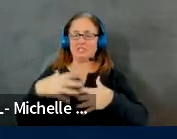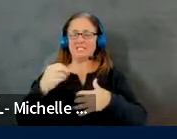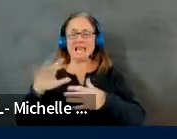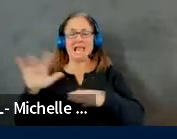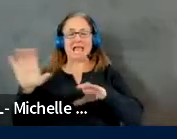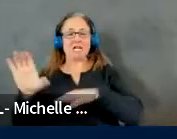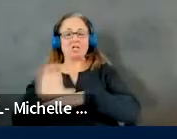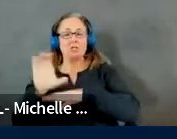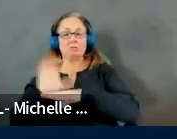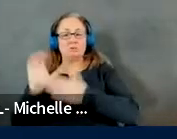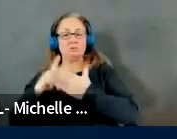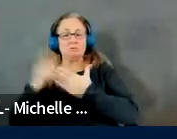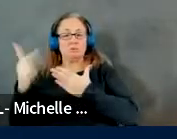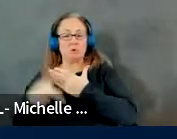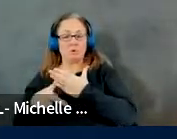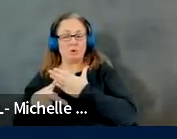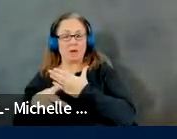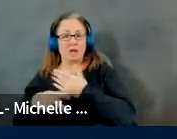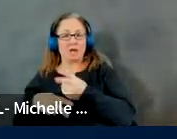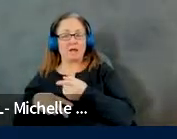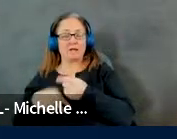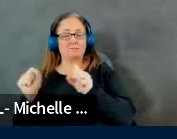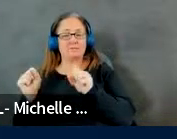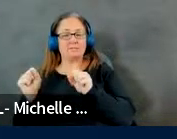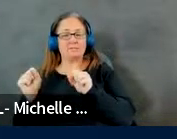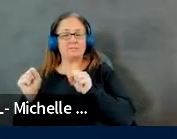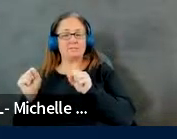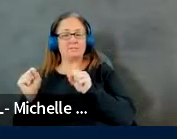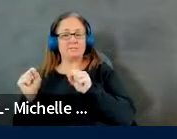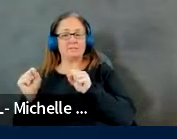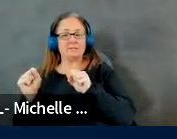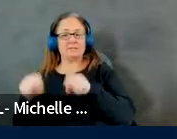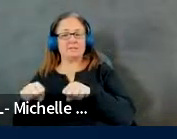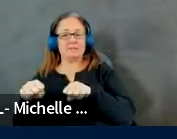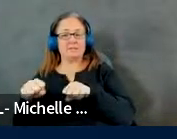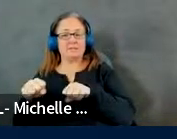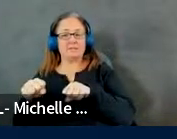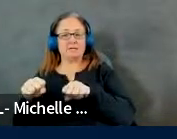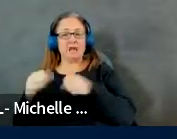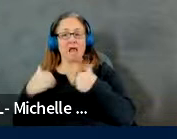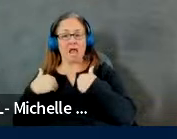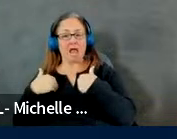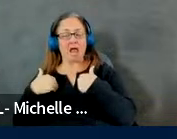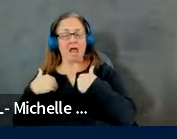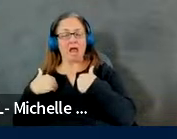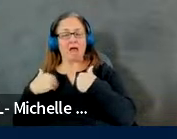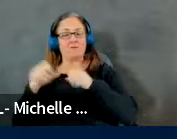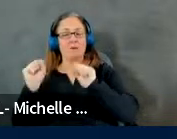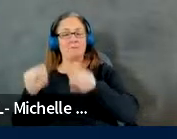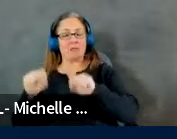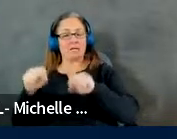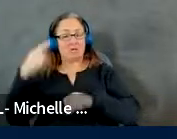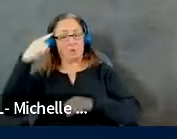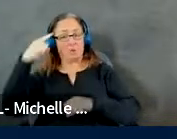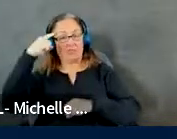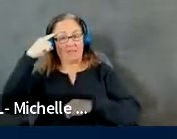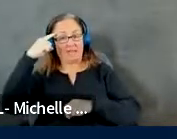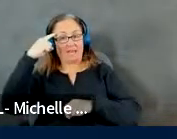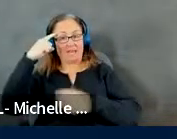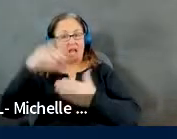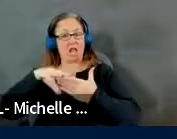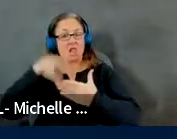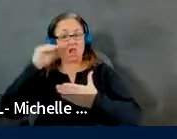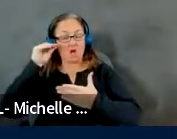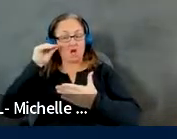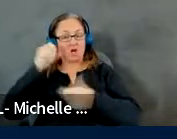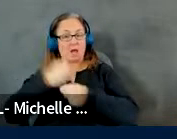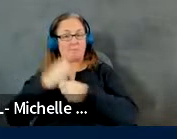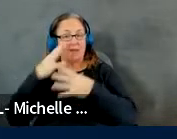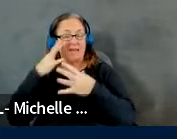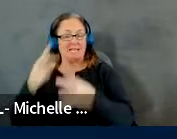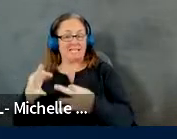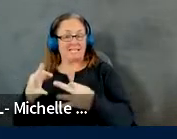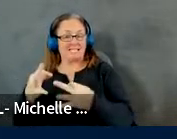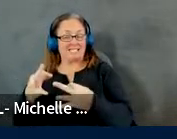programs can have the ability to think, learn, and make decisions based on information like